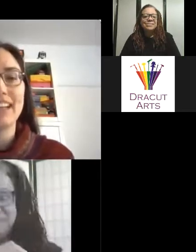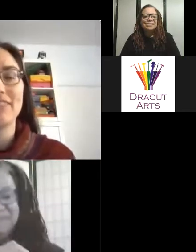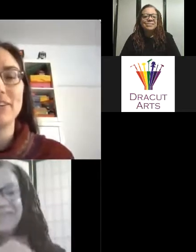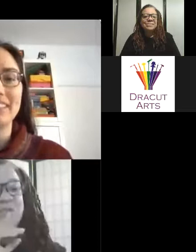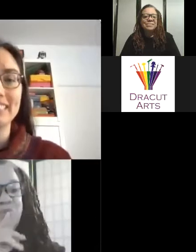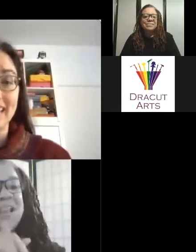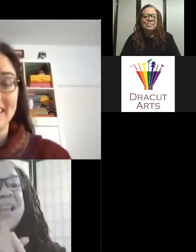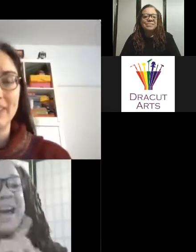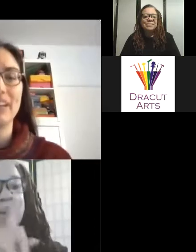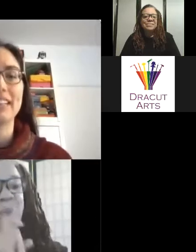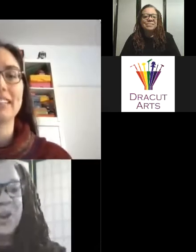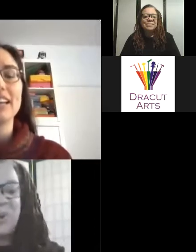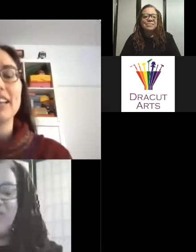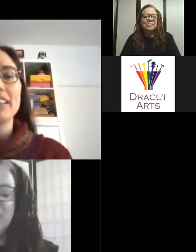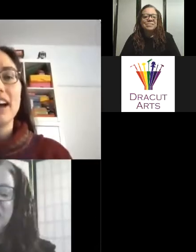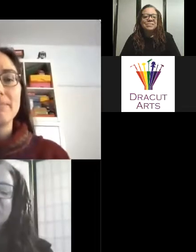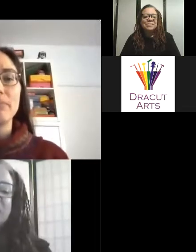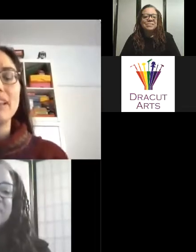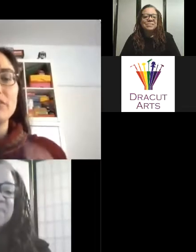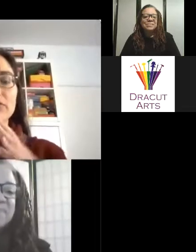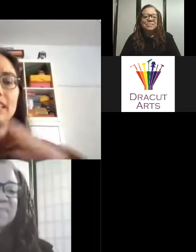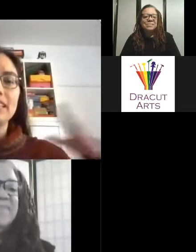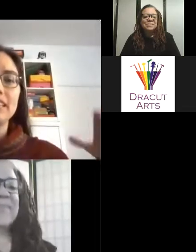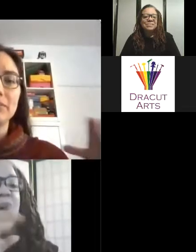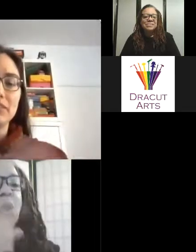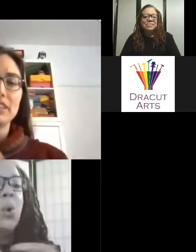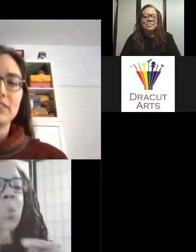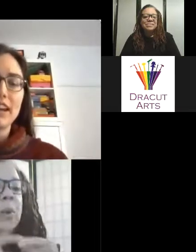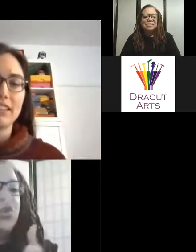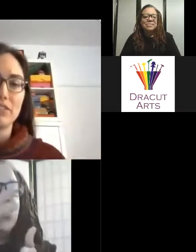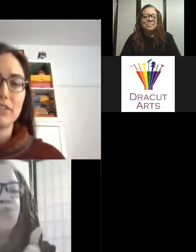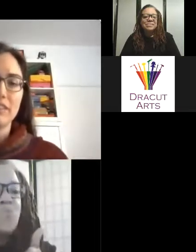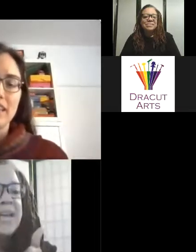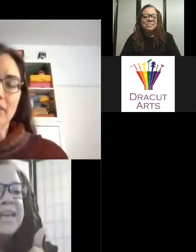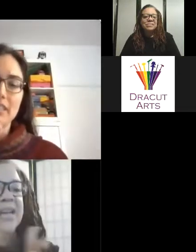if no one else has asked, I will ask. Um, when you read, when you start writing the story, you said how it's